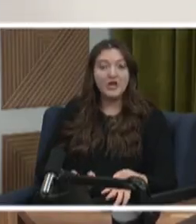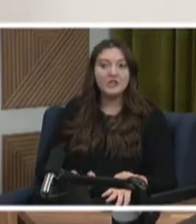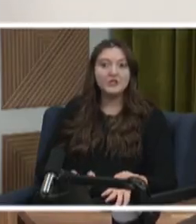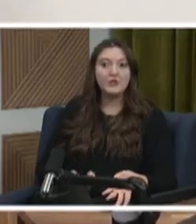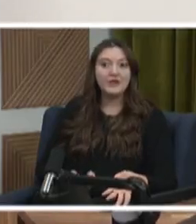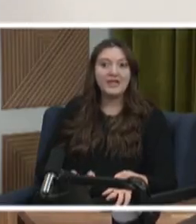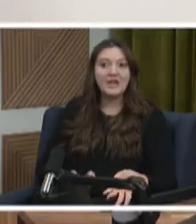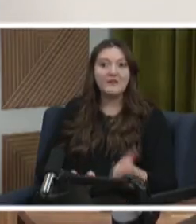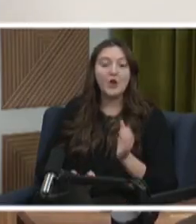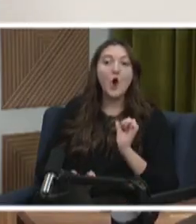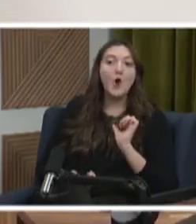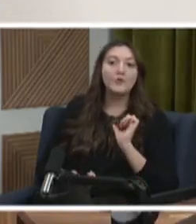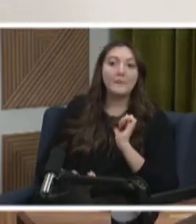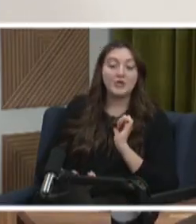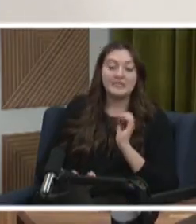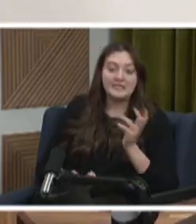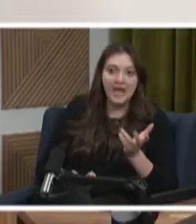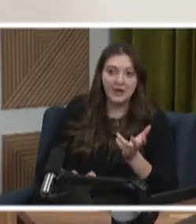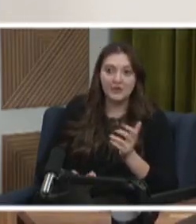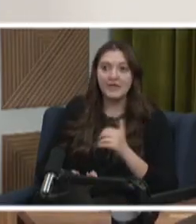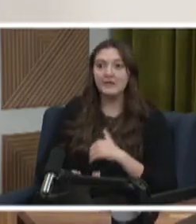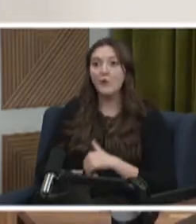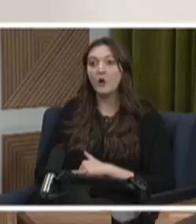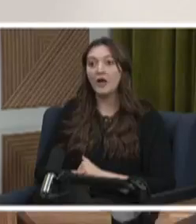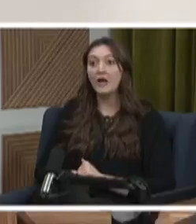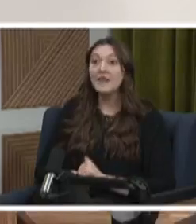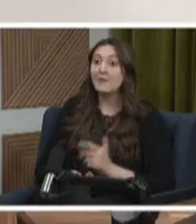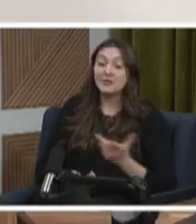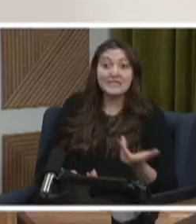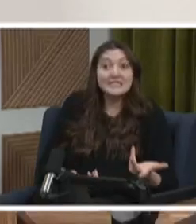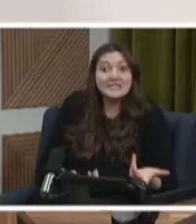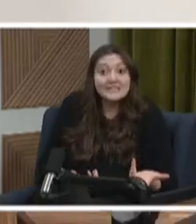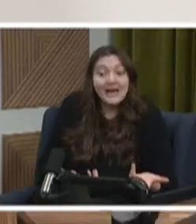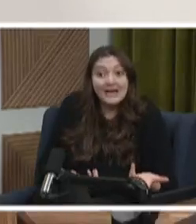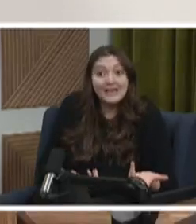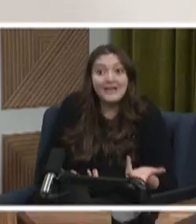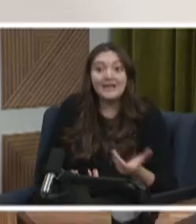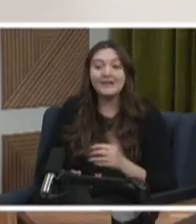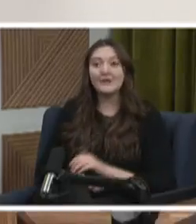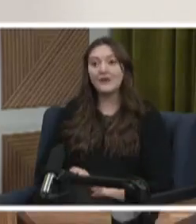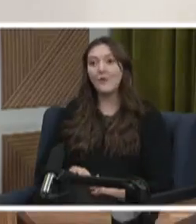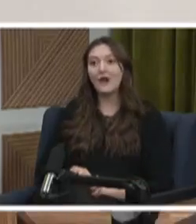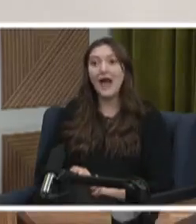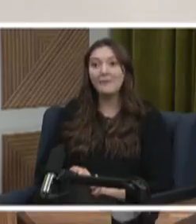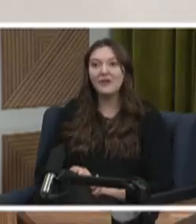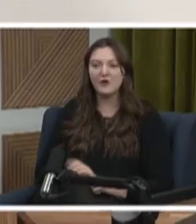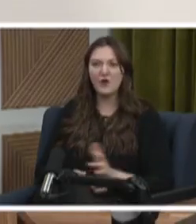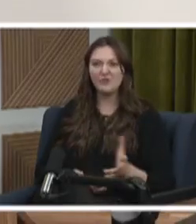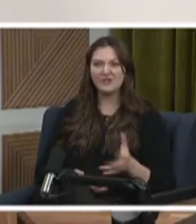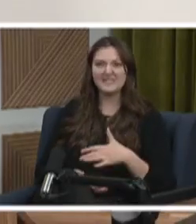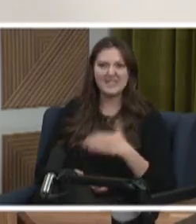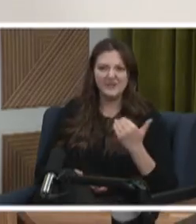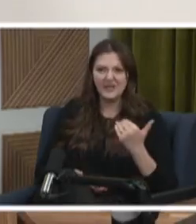So, you can identify, oh, that person is angry or that person is excited or happy or, oh, they're sick of it.